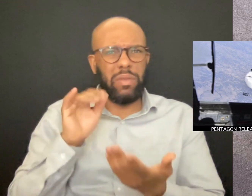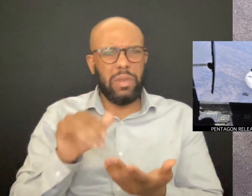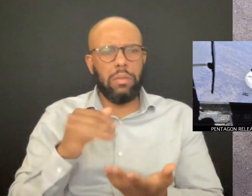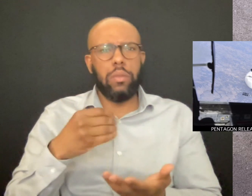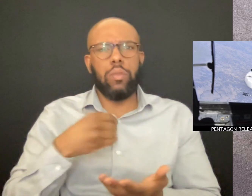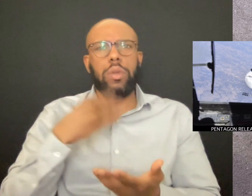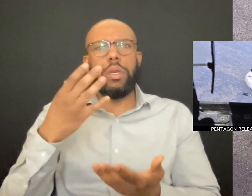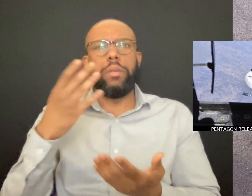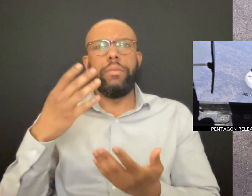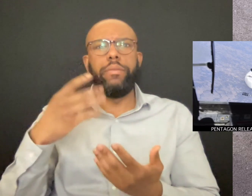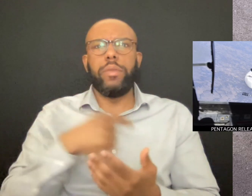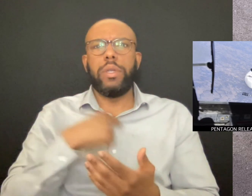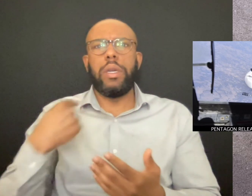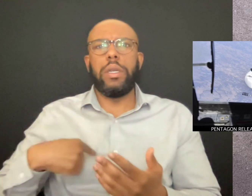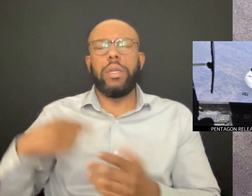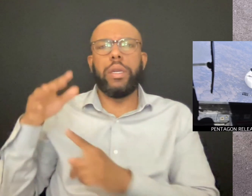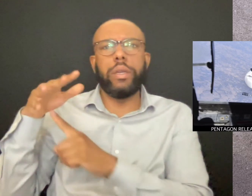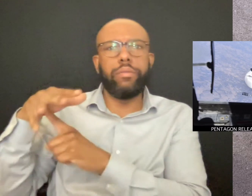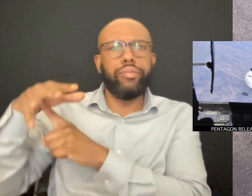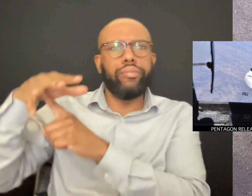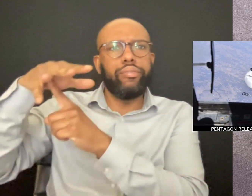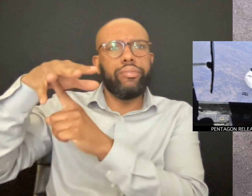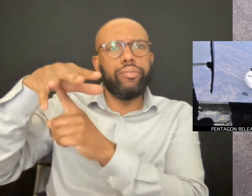you're looking at a picture of the white Chinese